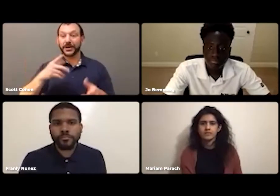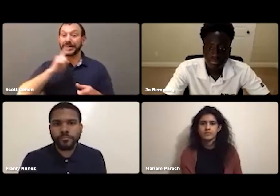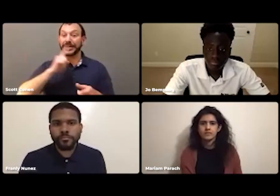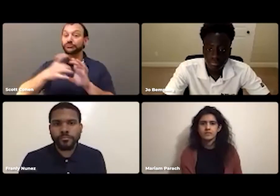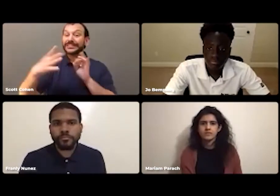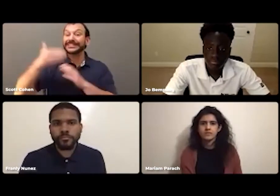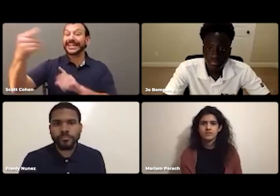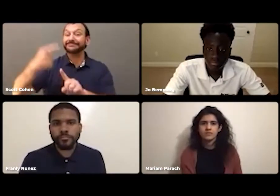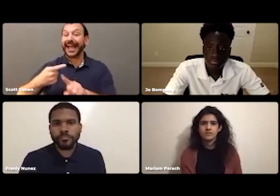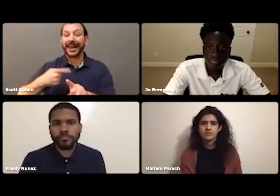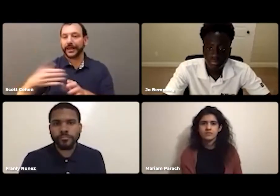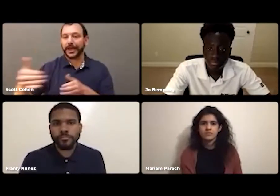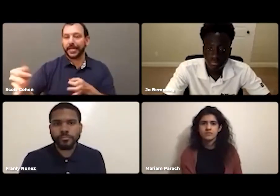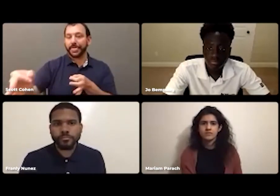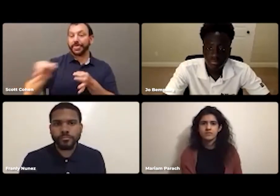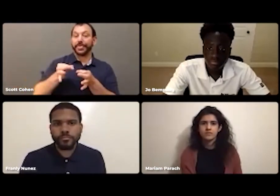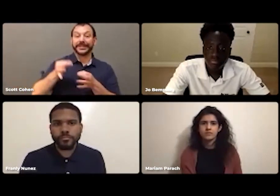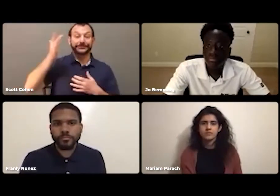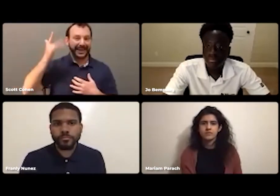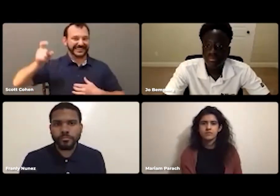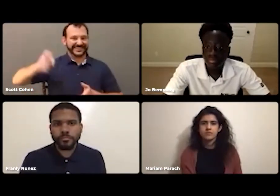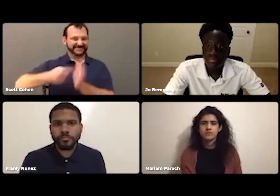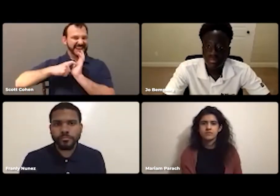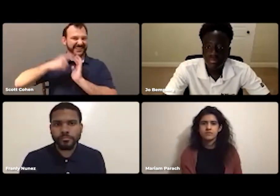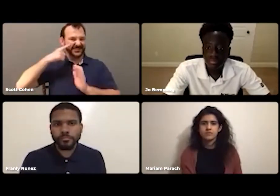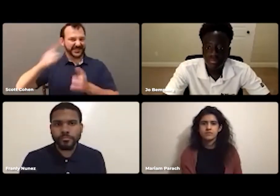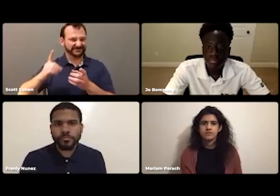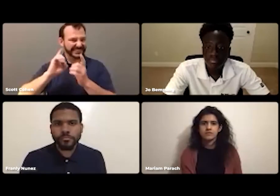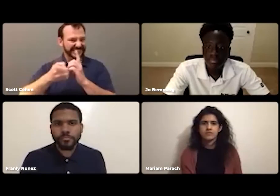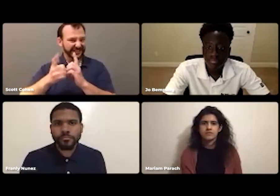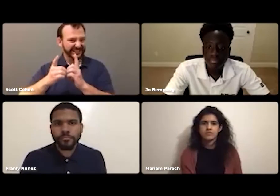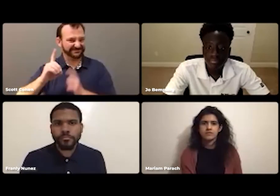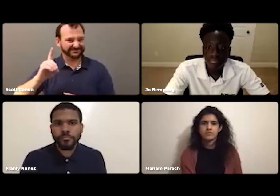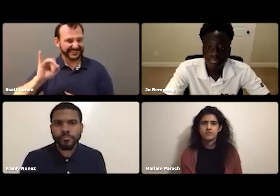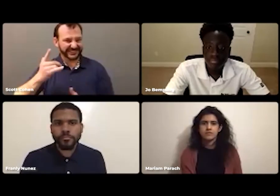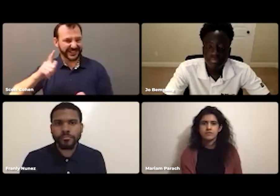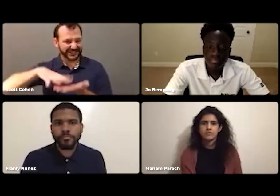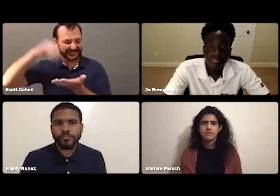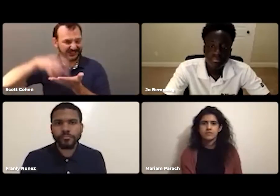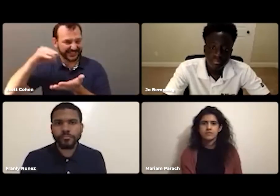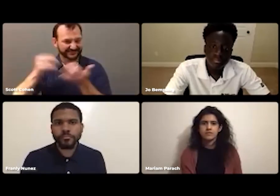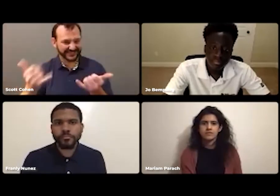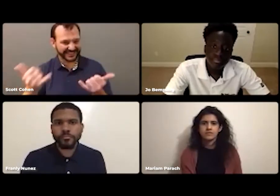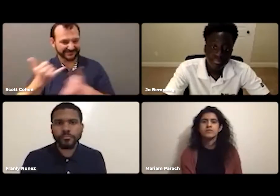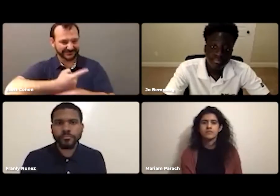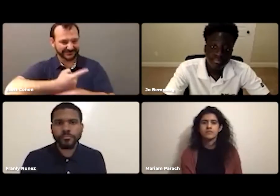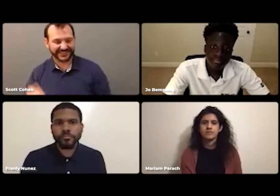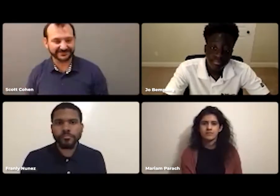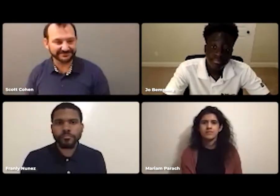We scooted that webinar release up, from next month to next week.